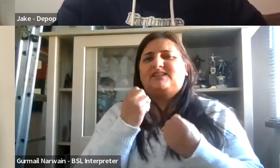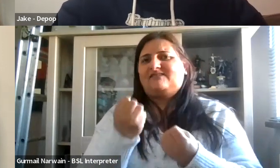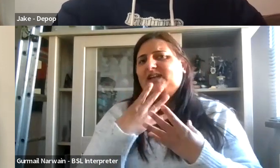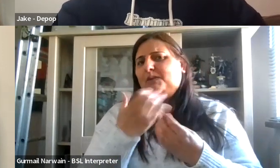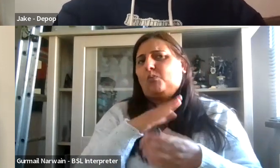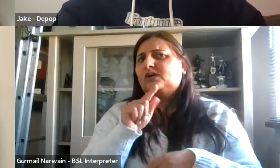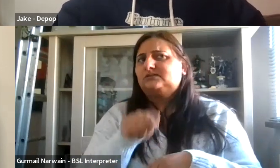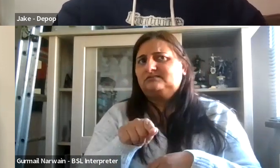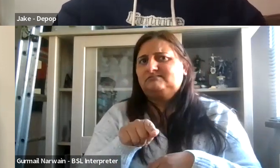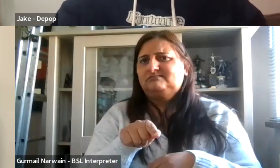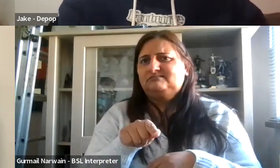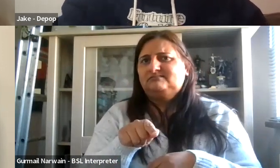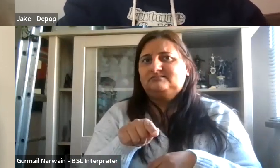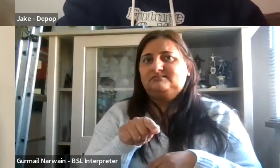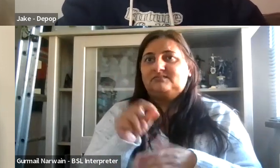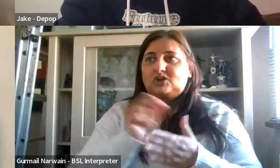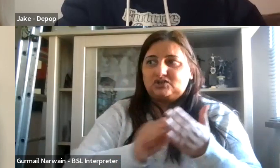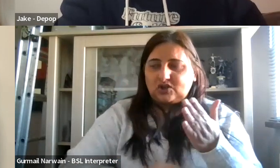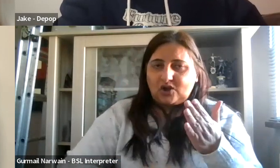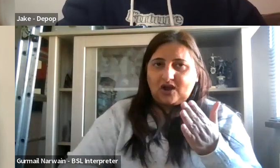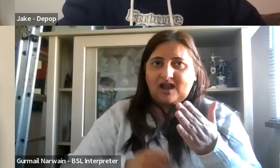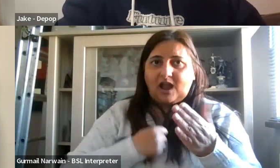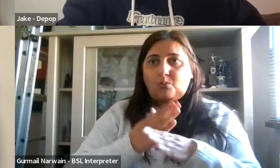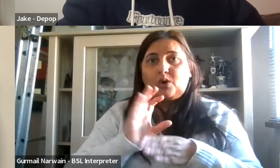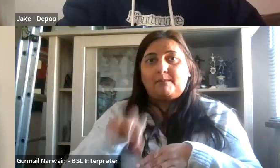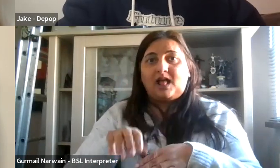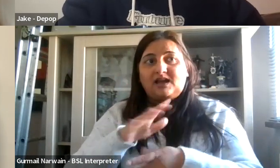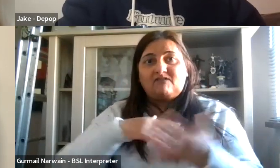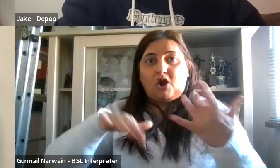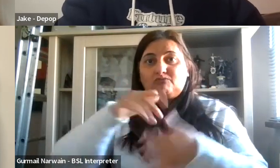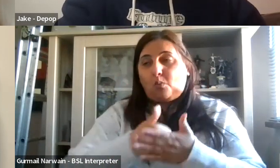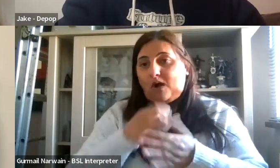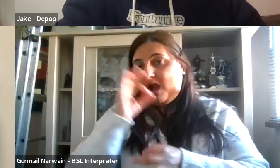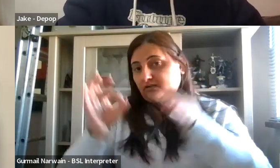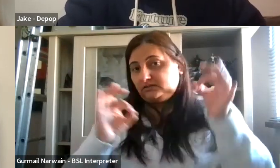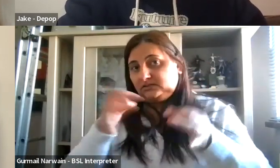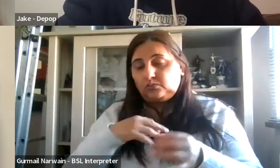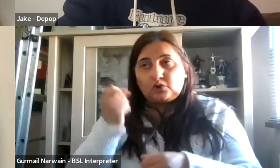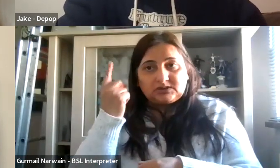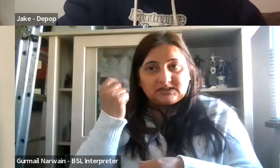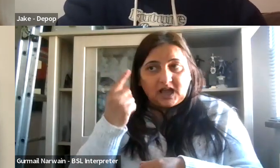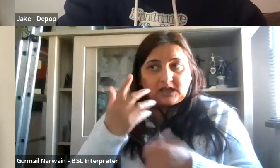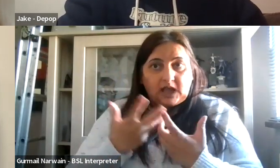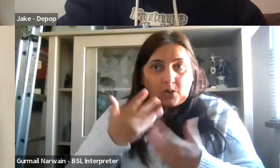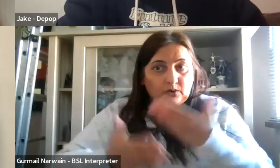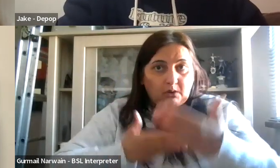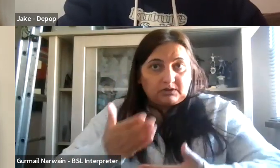and putting out surveys about our workplace environment in general and to understand how it's going and and where we could adjust so